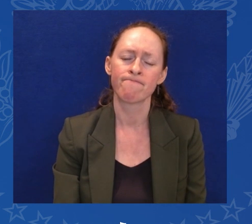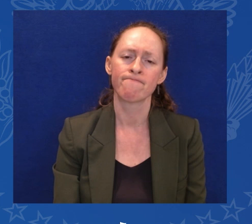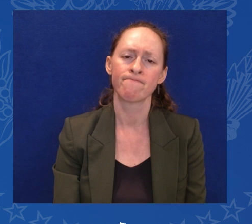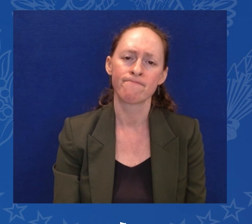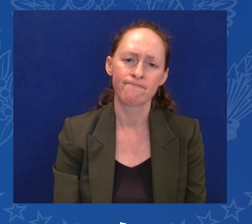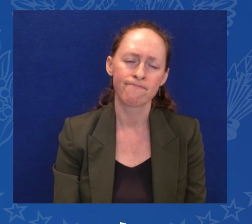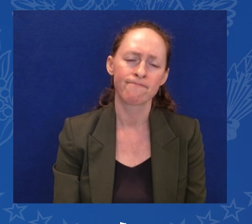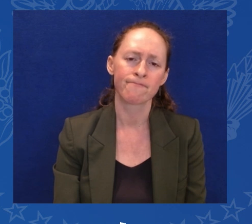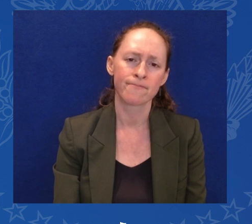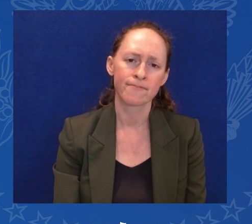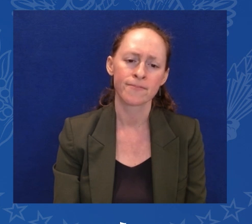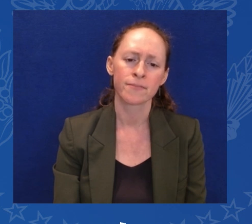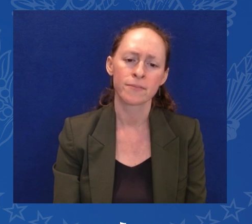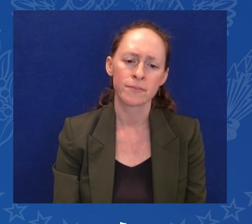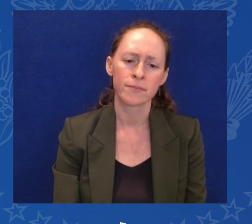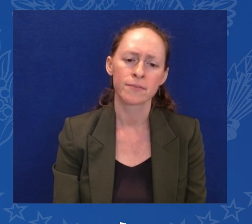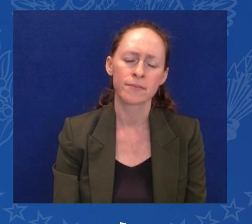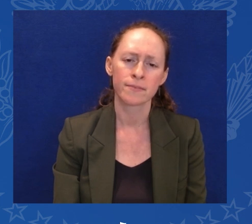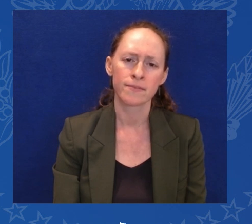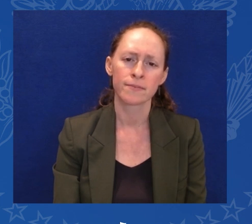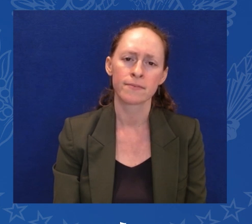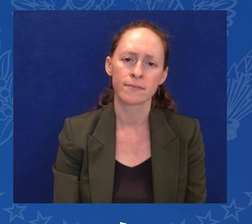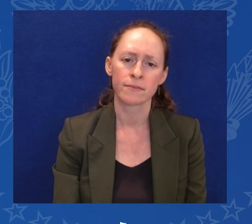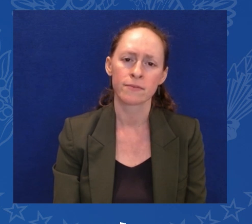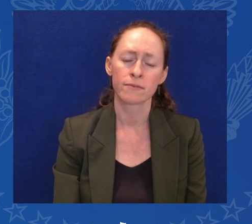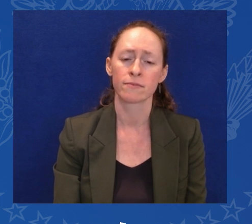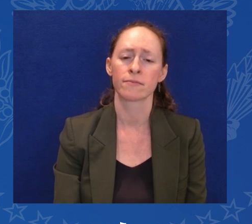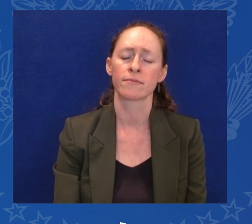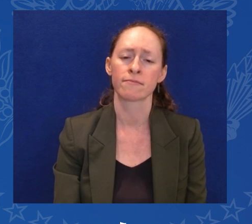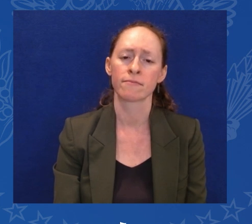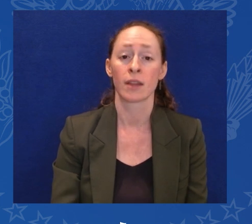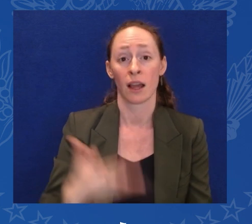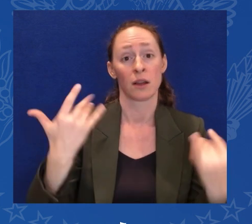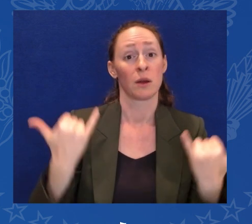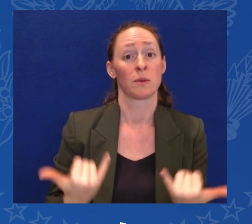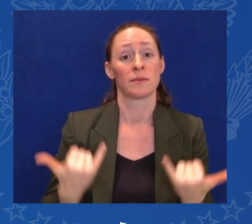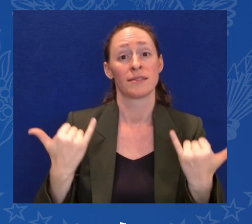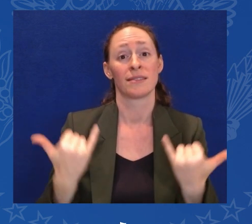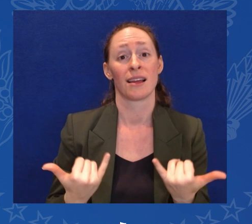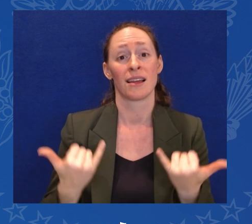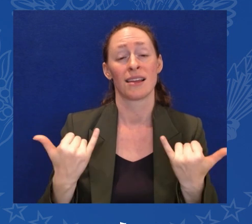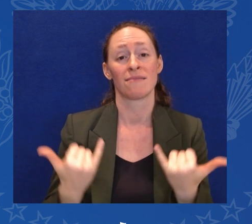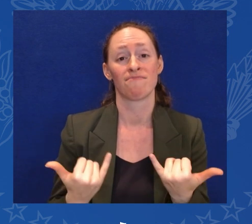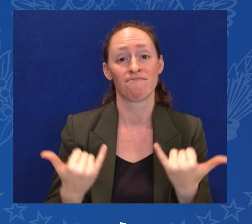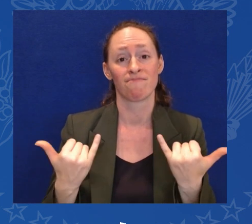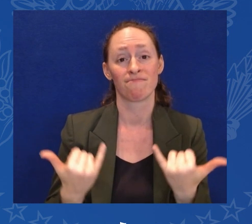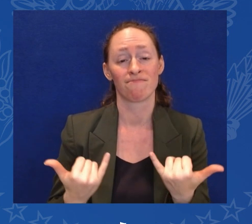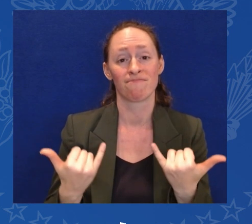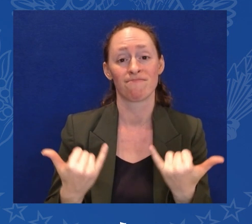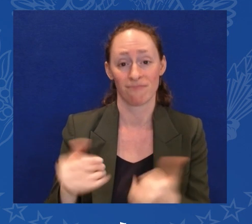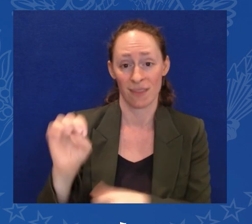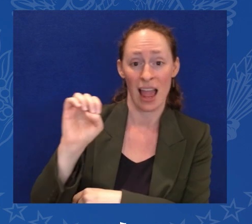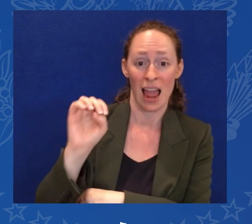Emmett's 82nd birthday, we add another chapter to the story of remembrance and healing.